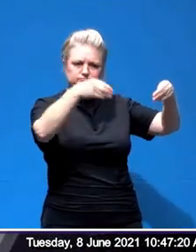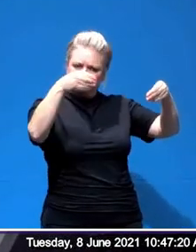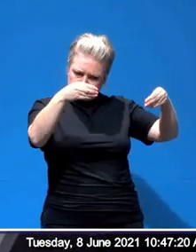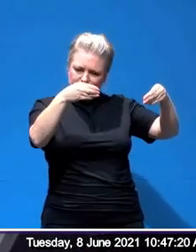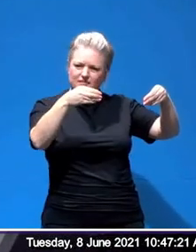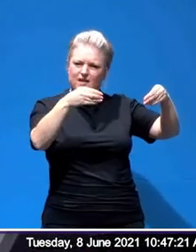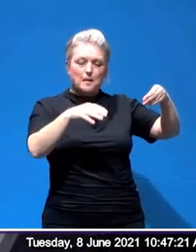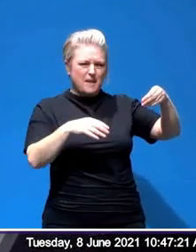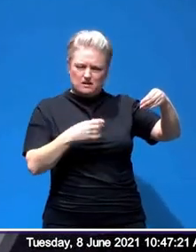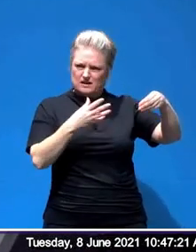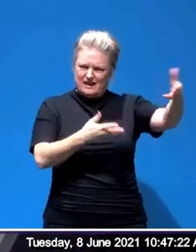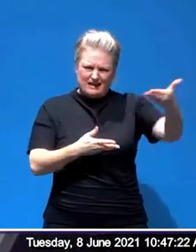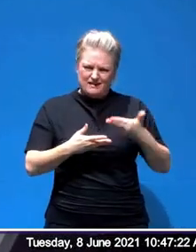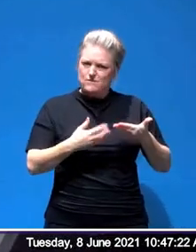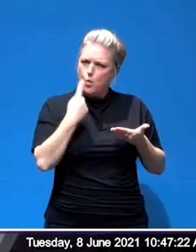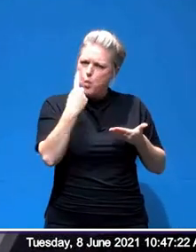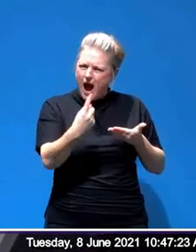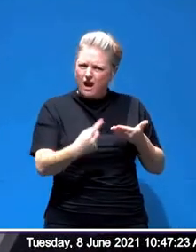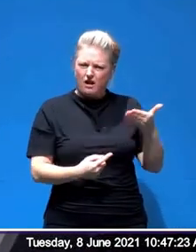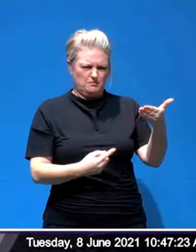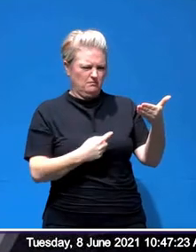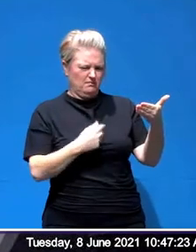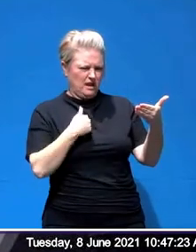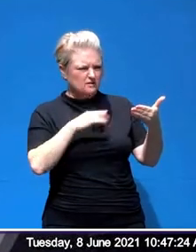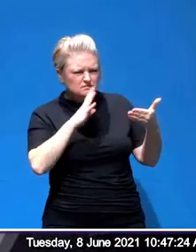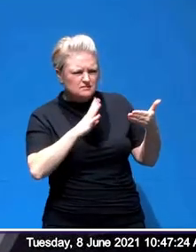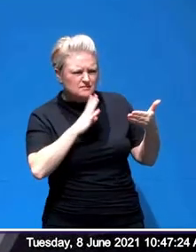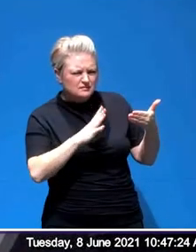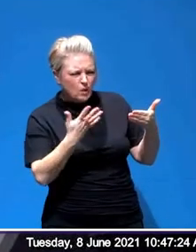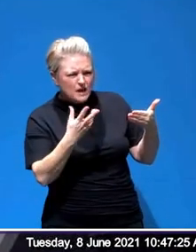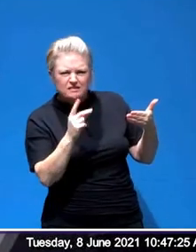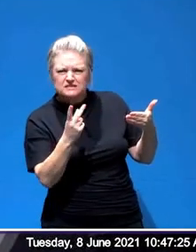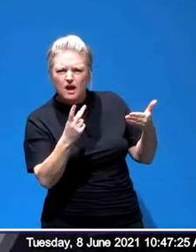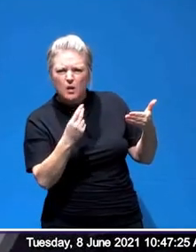tablets, of pills, in the morning, so I asked him to go back and get the second sachet.